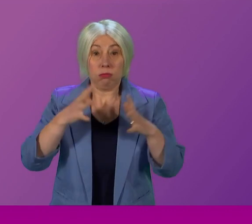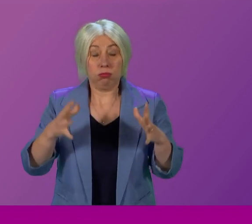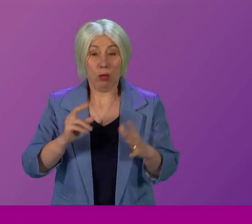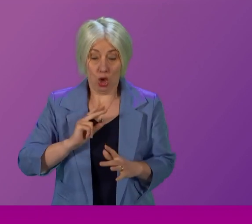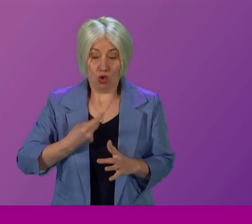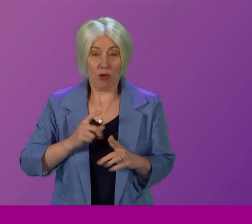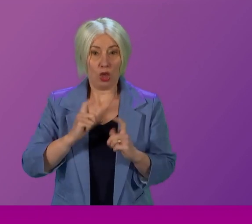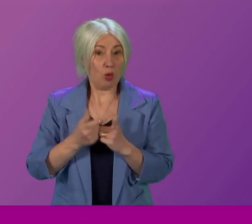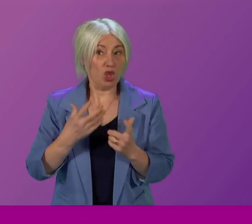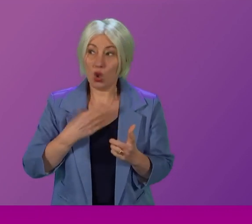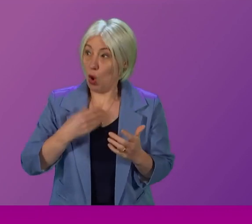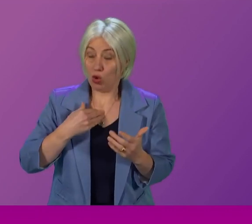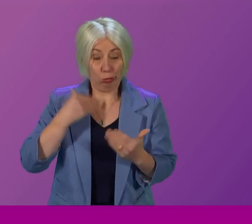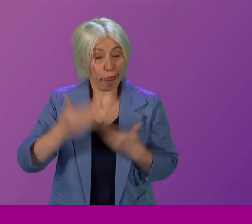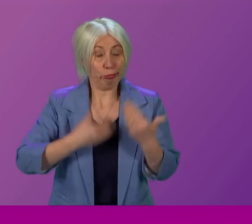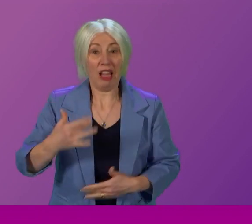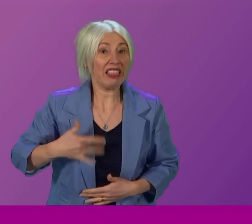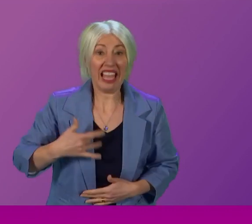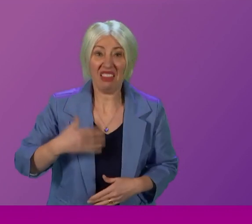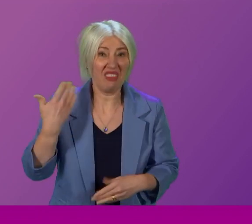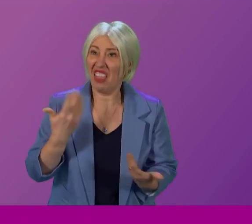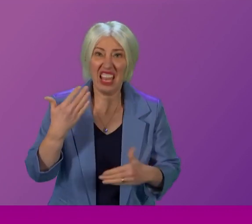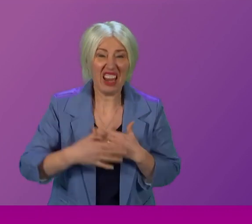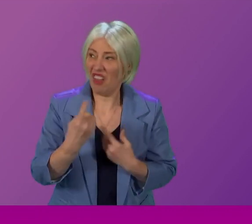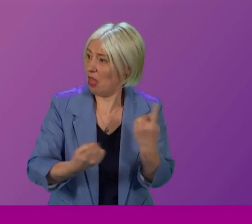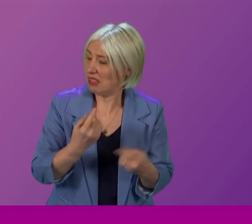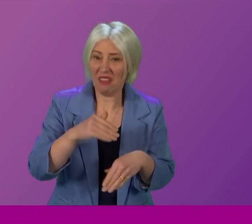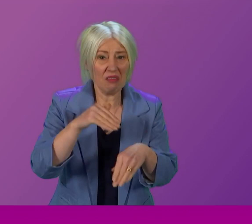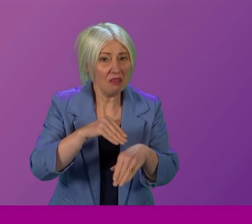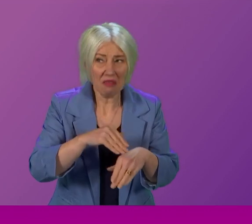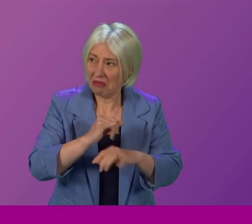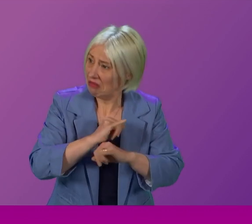want to get on with living their lives and never commit any offences of any nature.